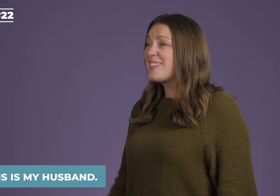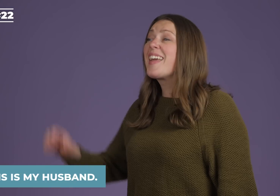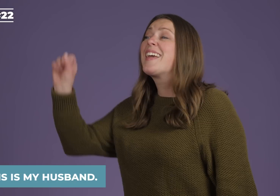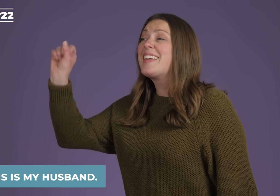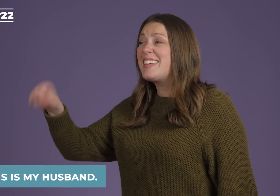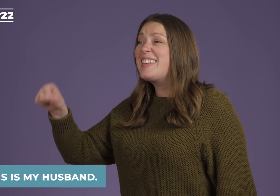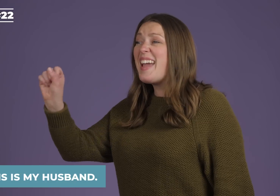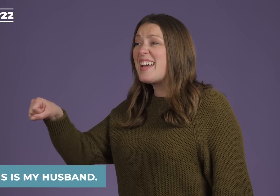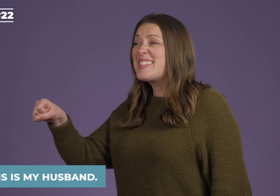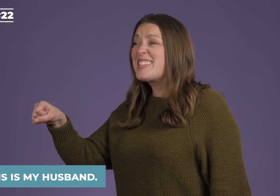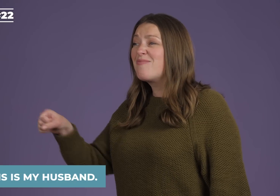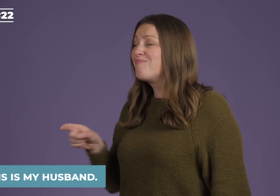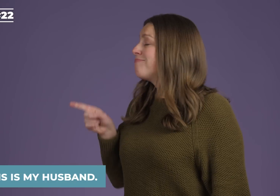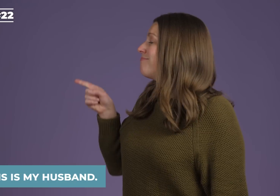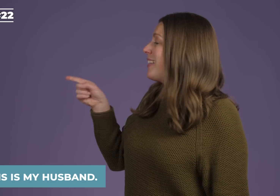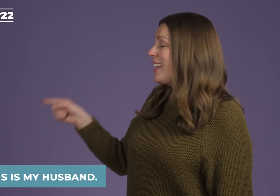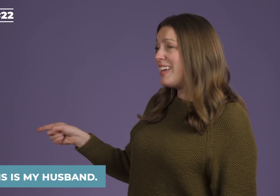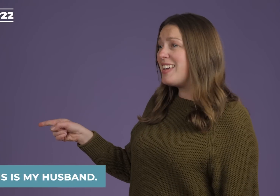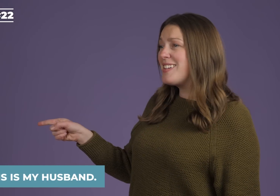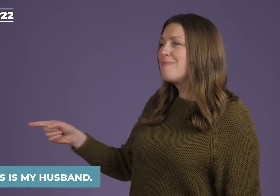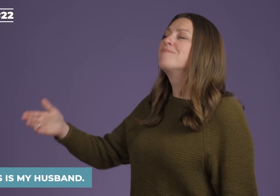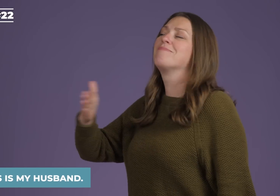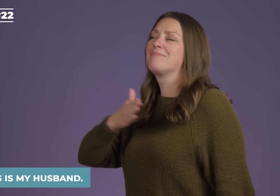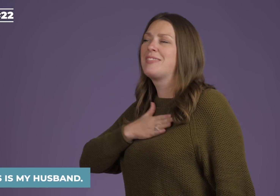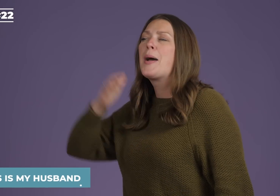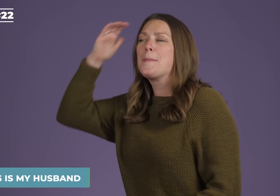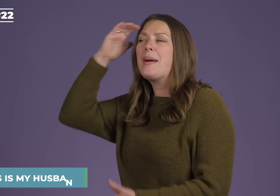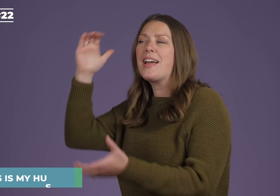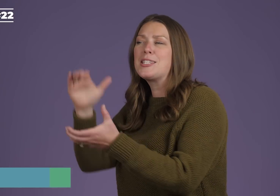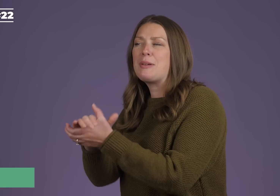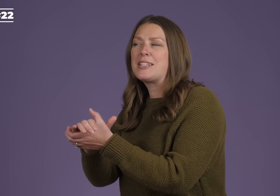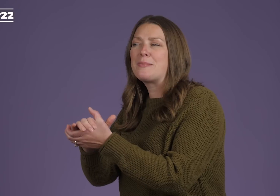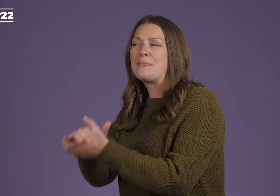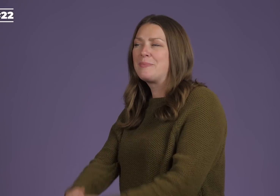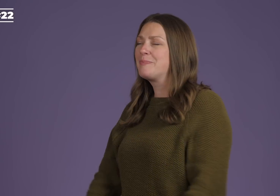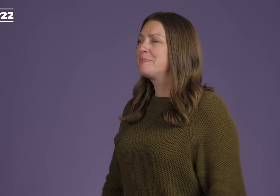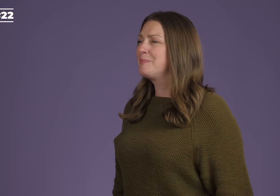Yes, He. My husband.